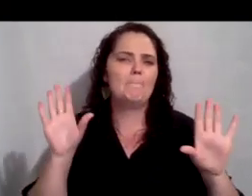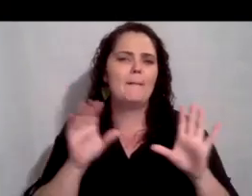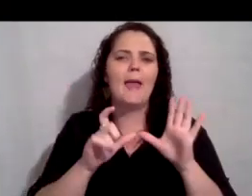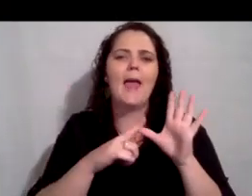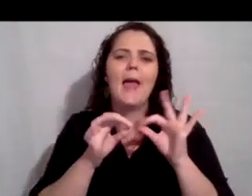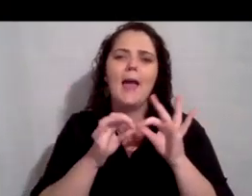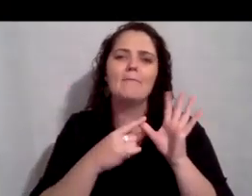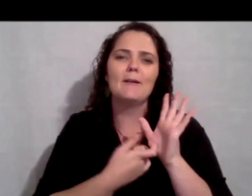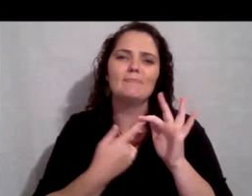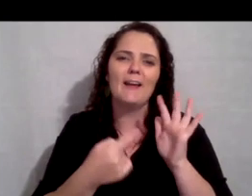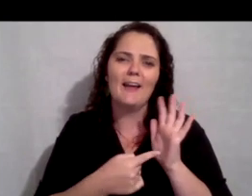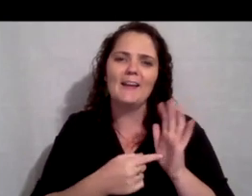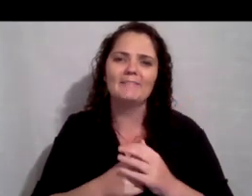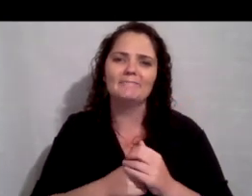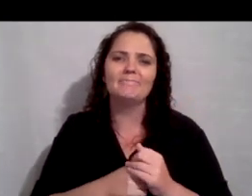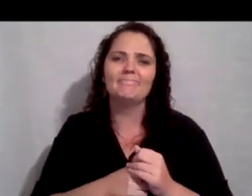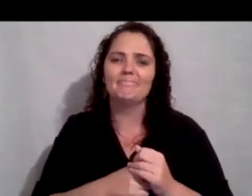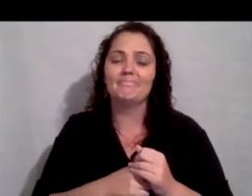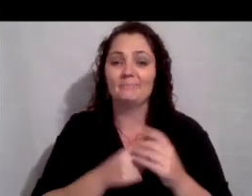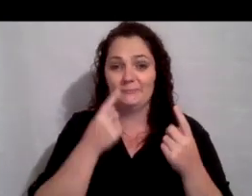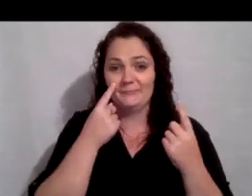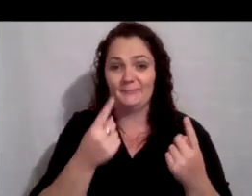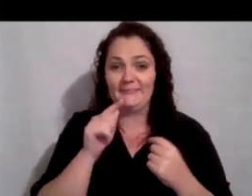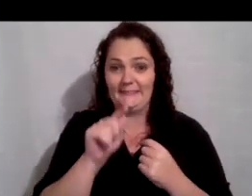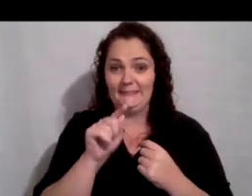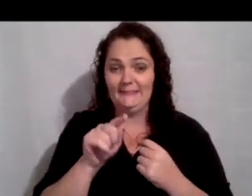And what is really interesting about this drawing, if you look at it closely,